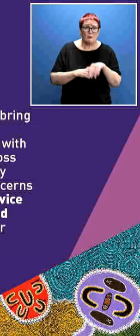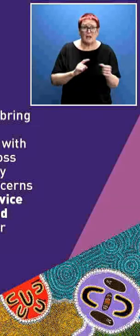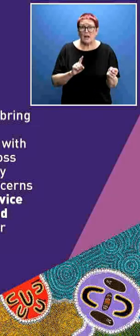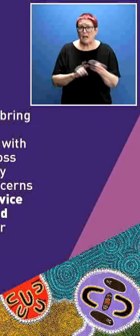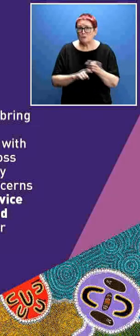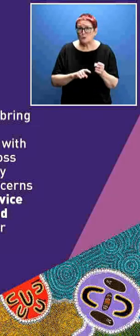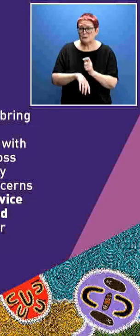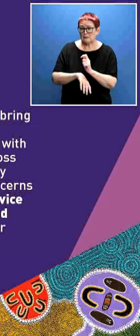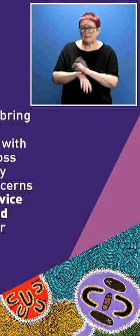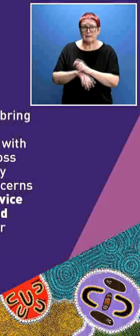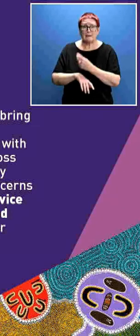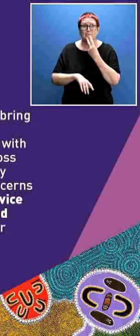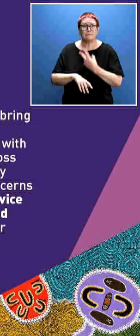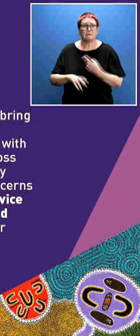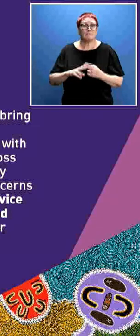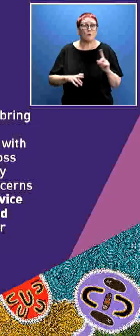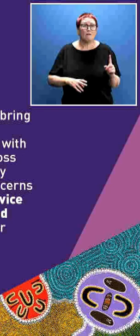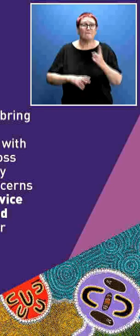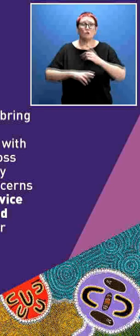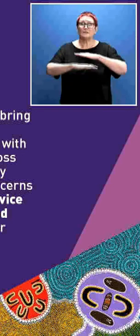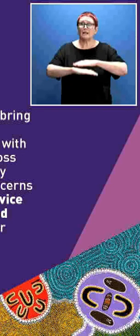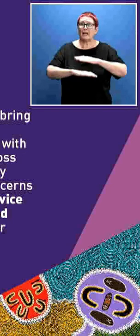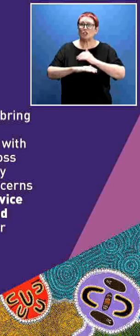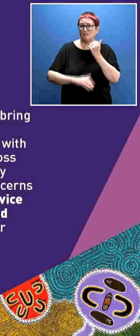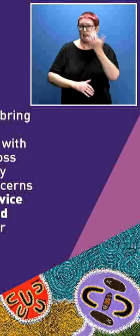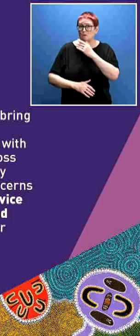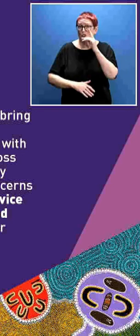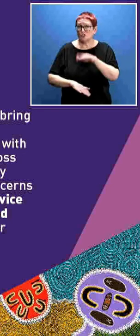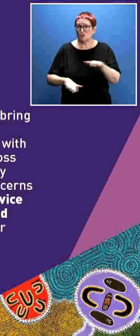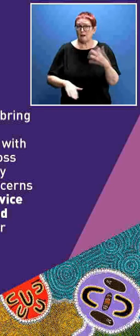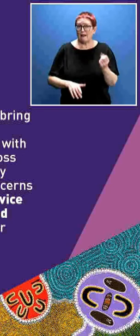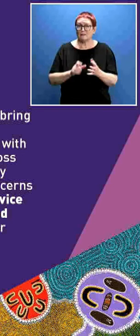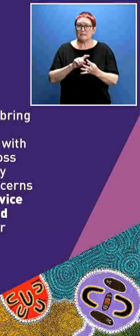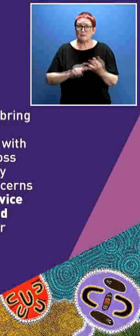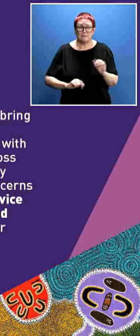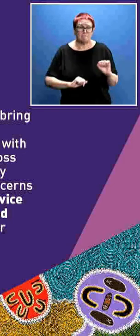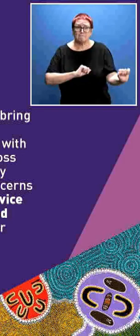exploitation of First Nations children with disability and their experiences,